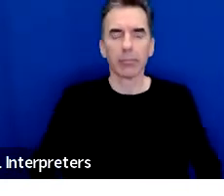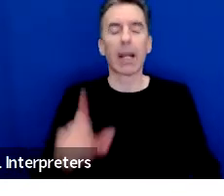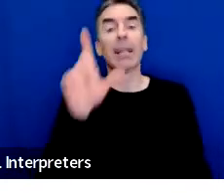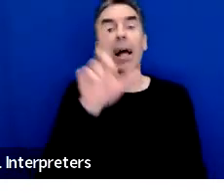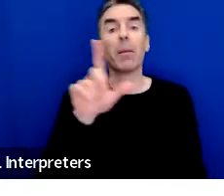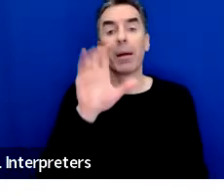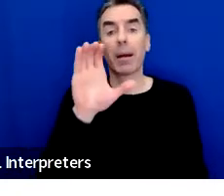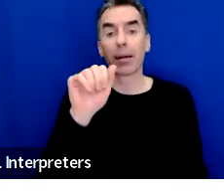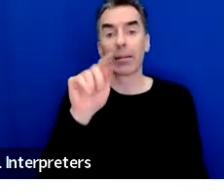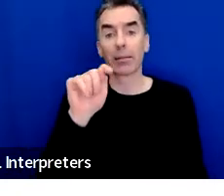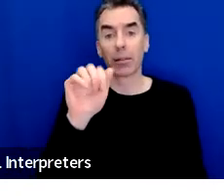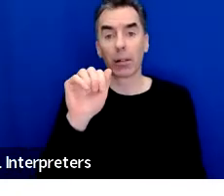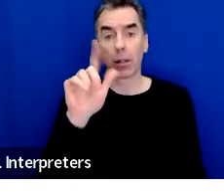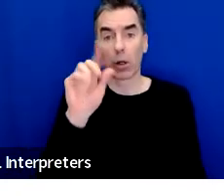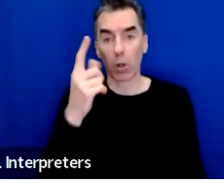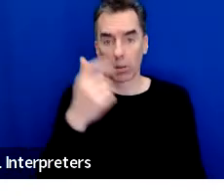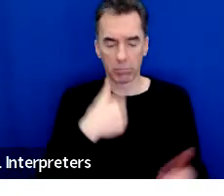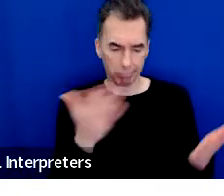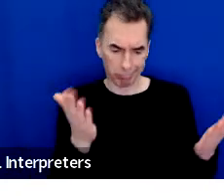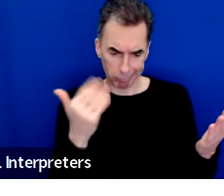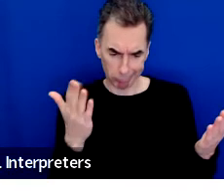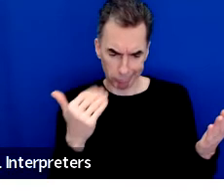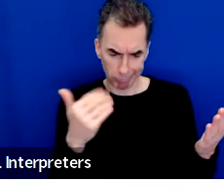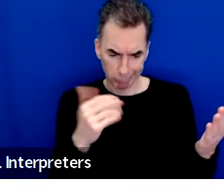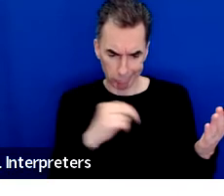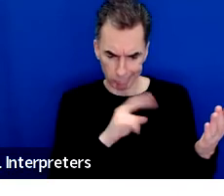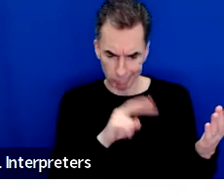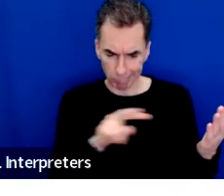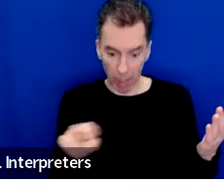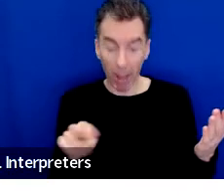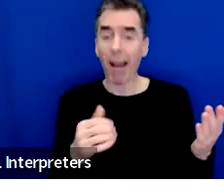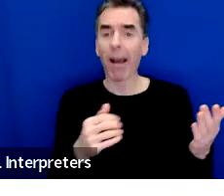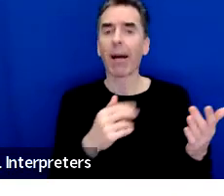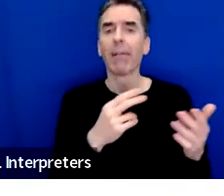There are a lot of organizations and things that have materials